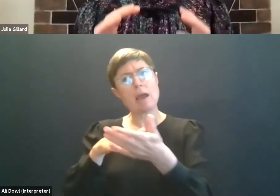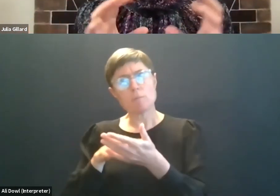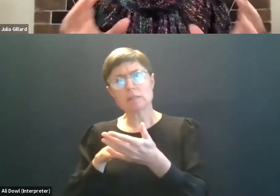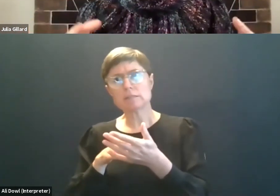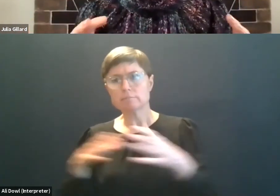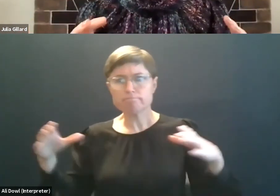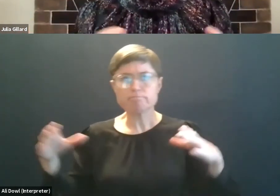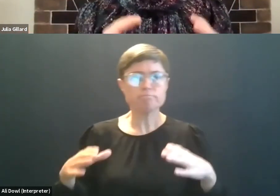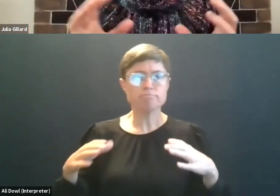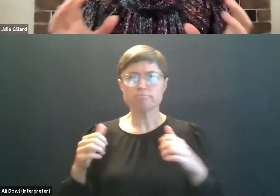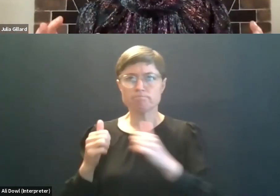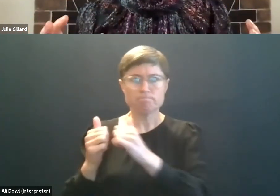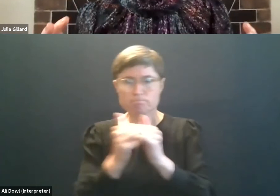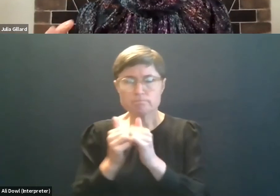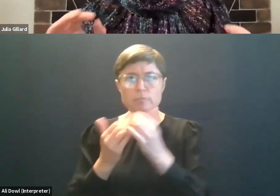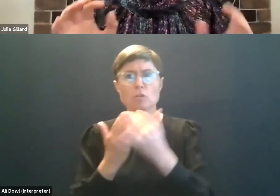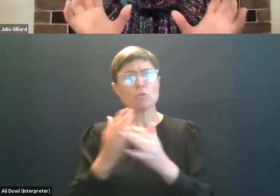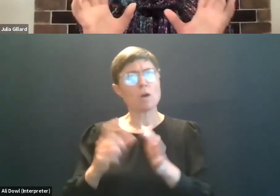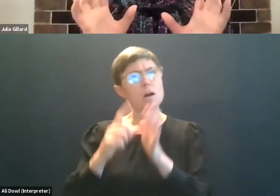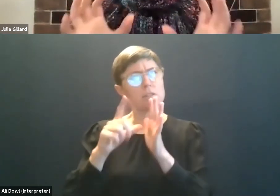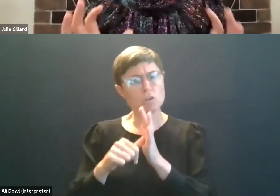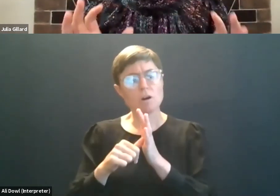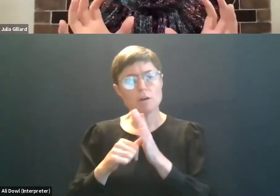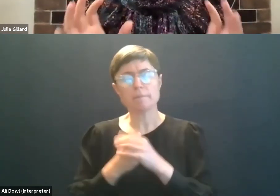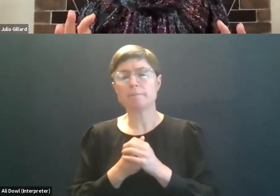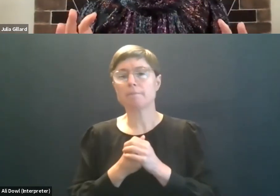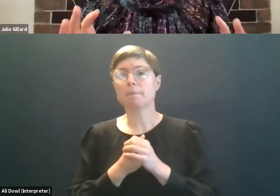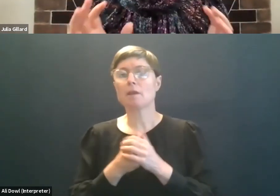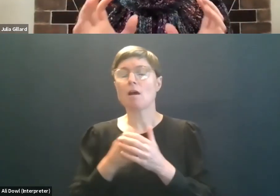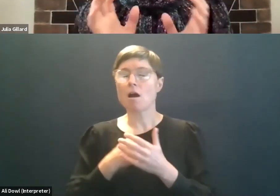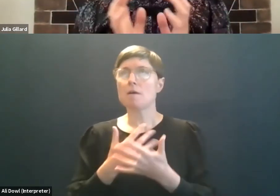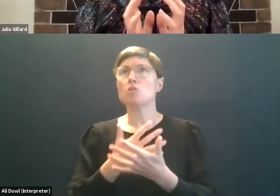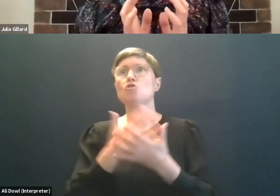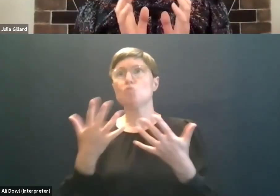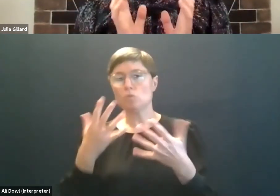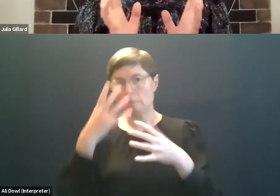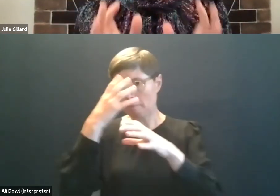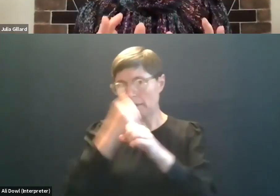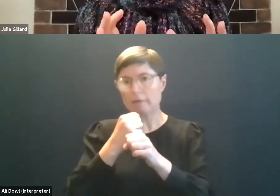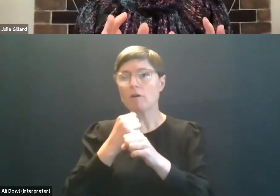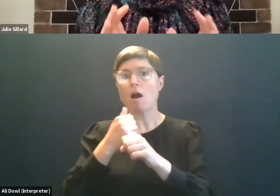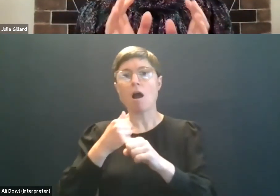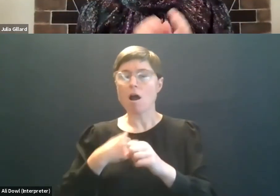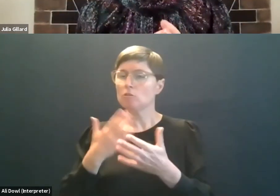in difficult times and more generally. I am a huge advocate of our voting system, our